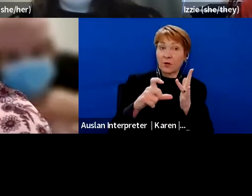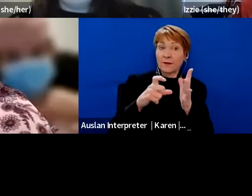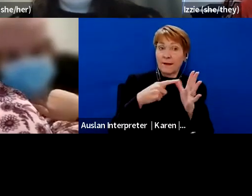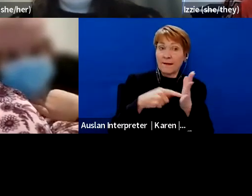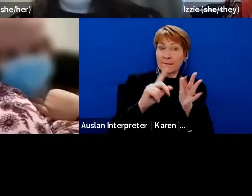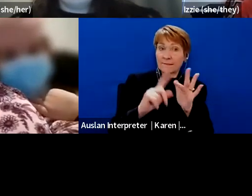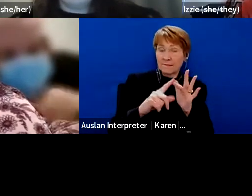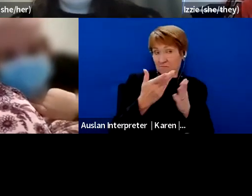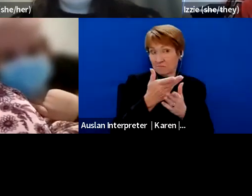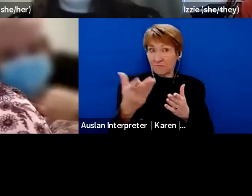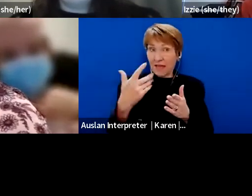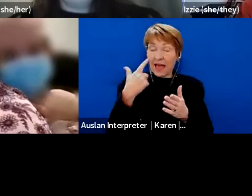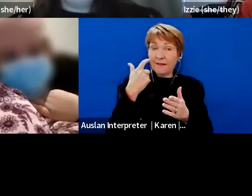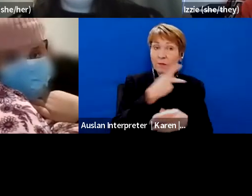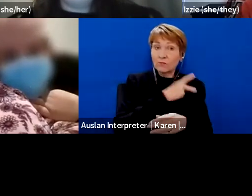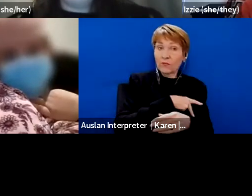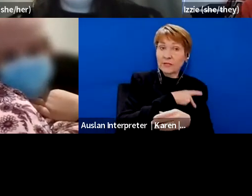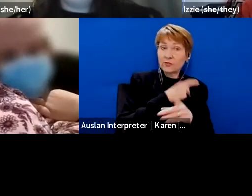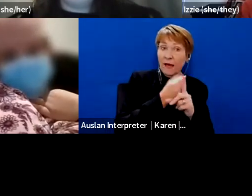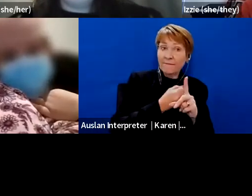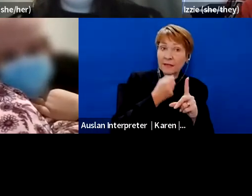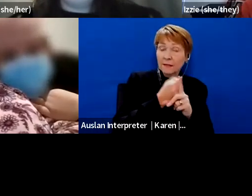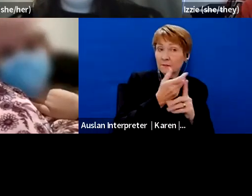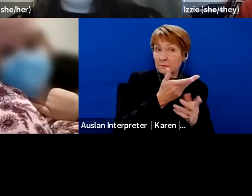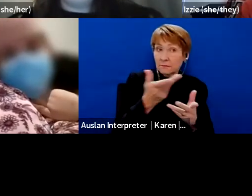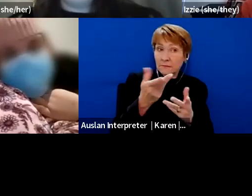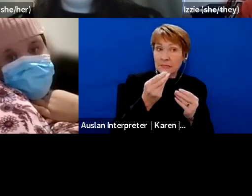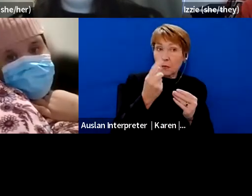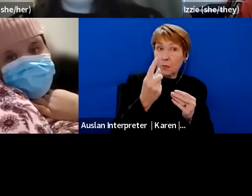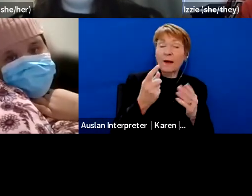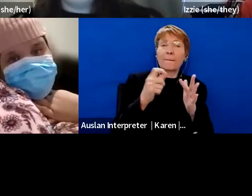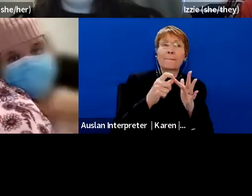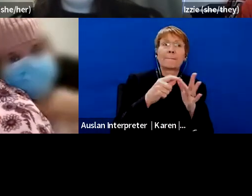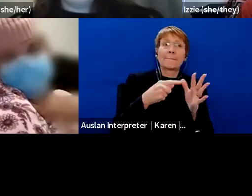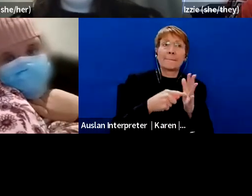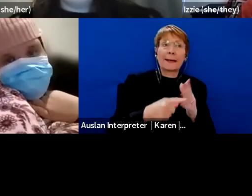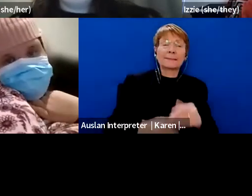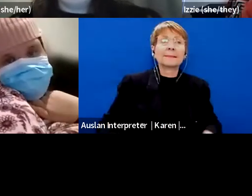So has anyone had that experience. Pat yet well 30 years.